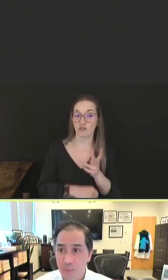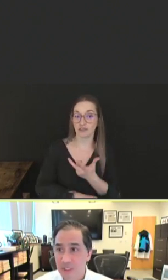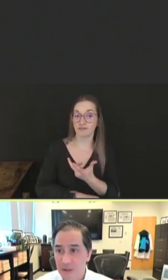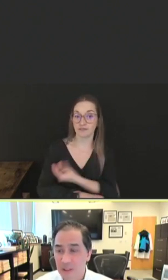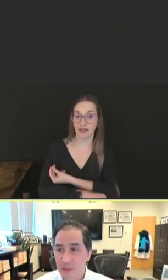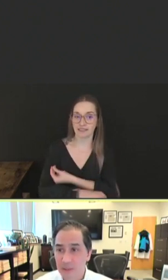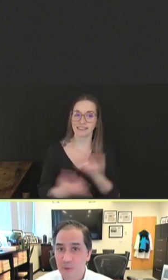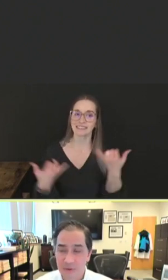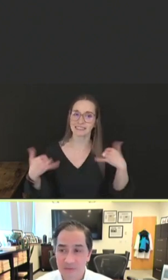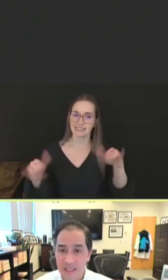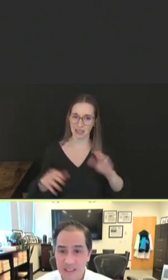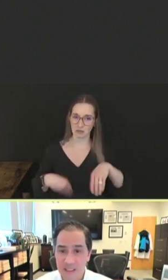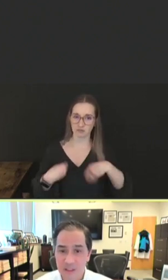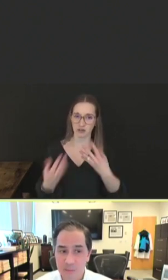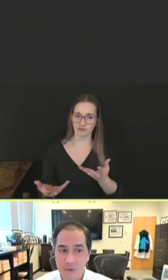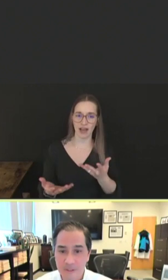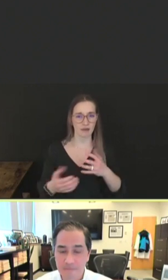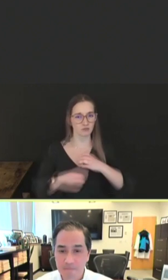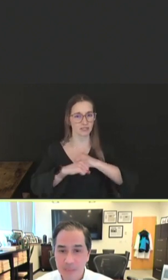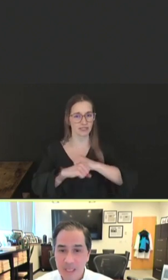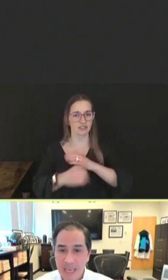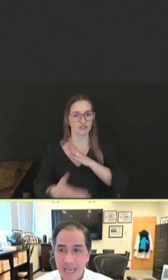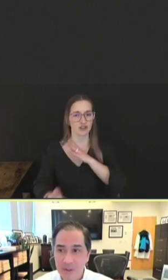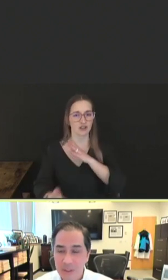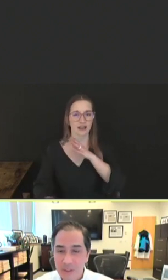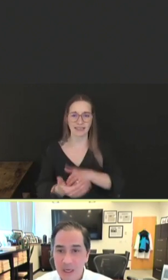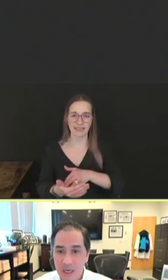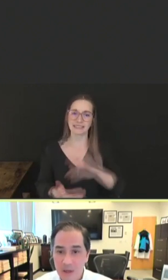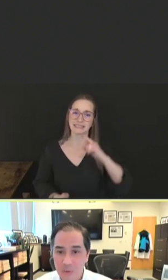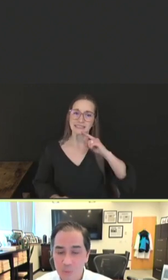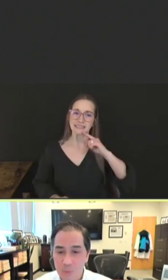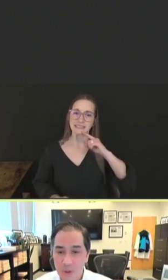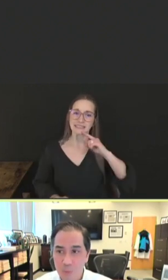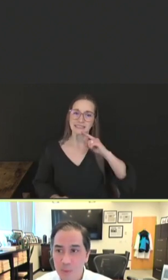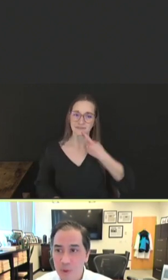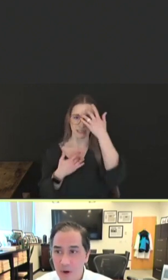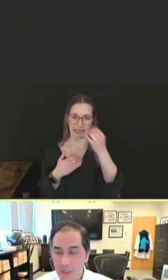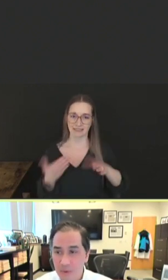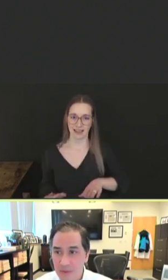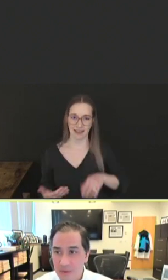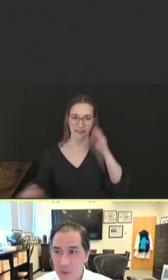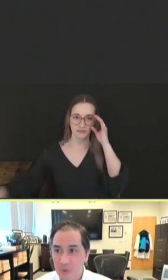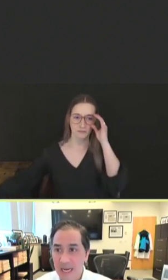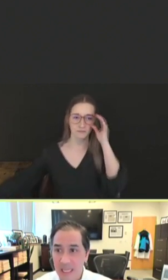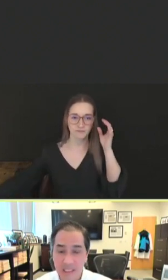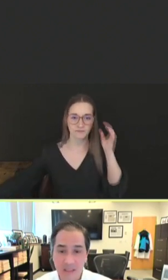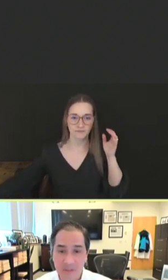particularly people who have been vaccinated and boosted. And we would argue that the totality of